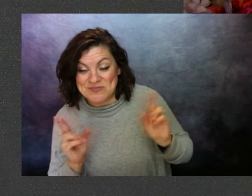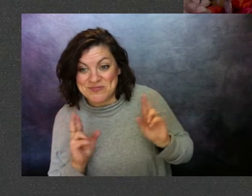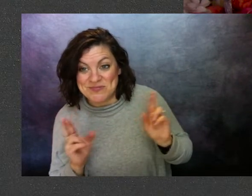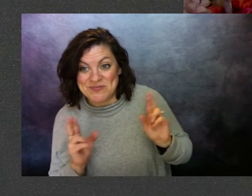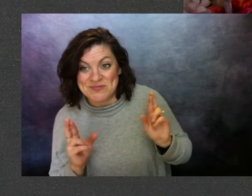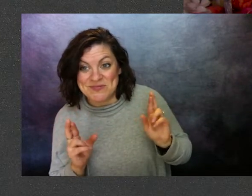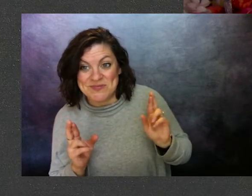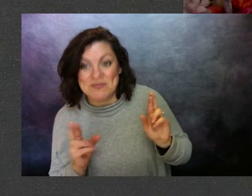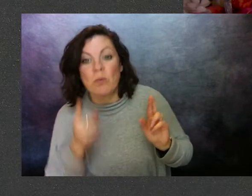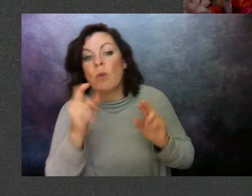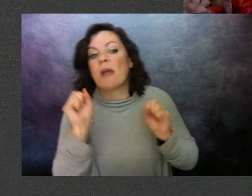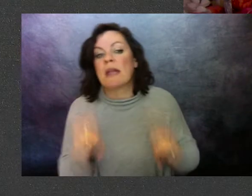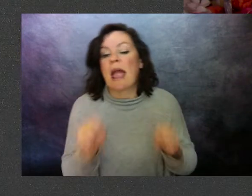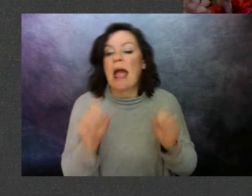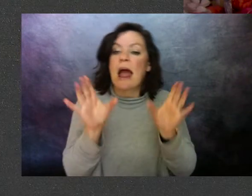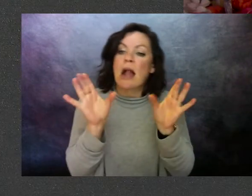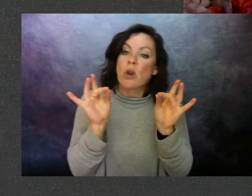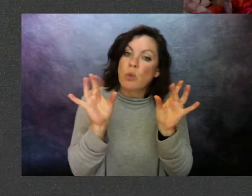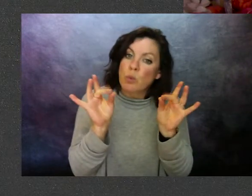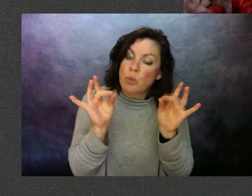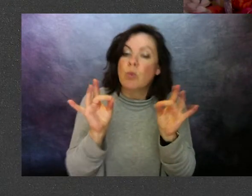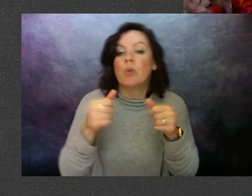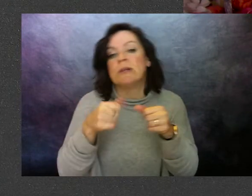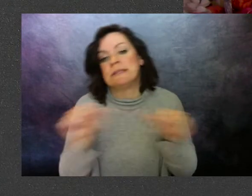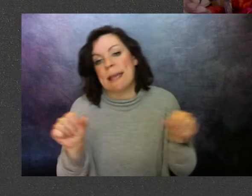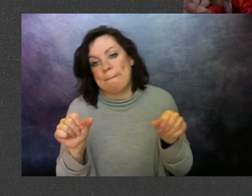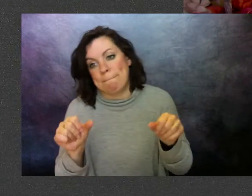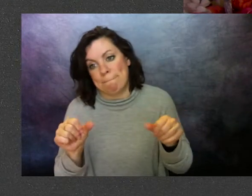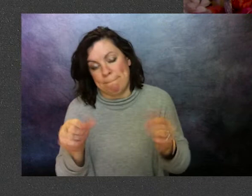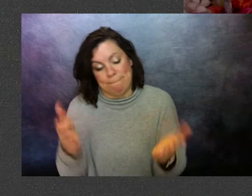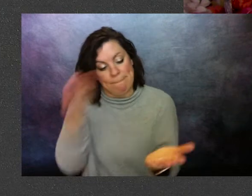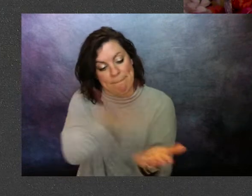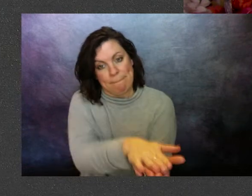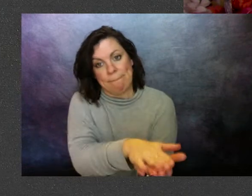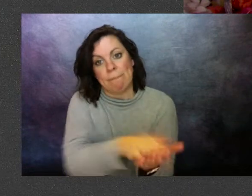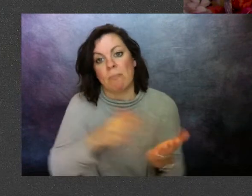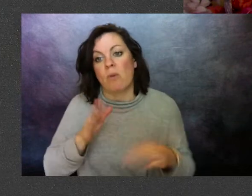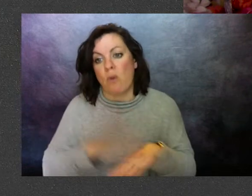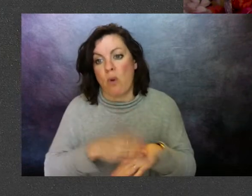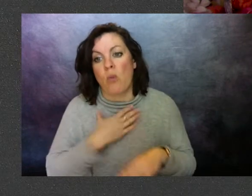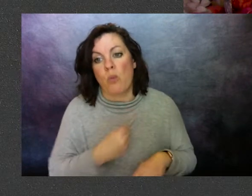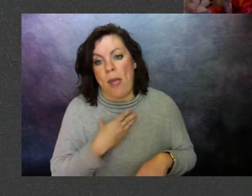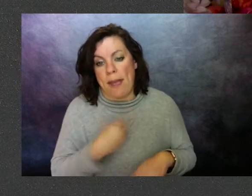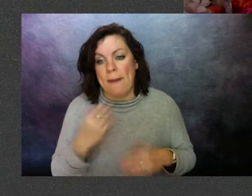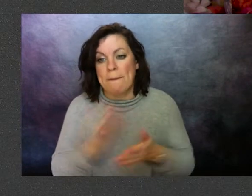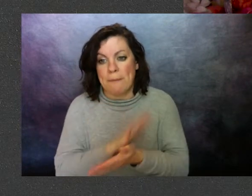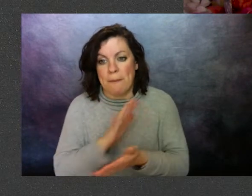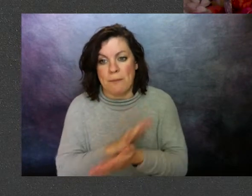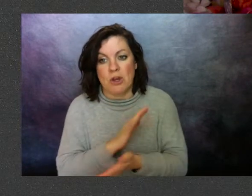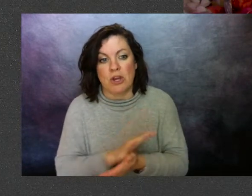you are going to use either your tape or your glue and you are going to tape it down